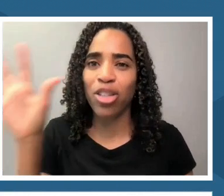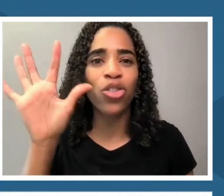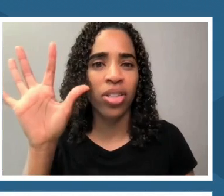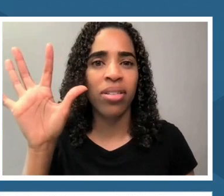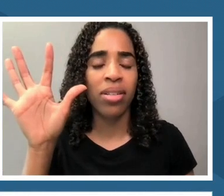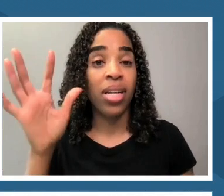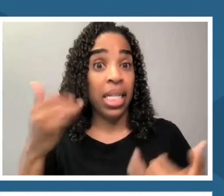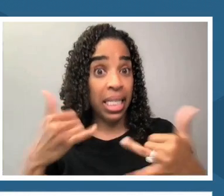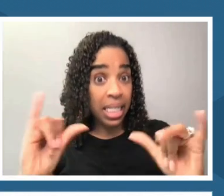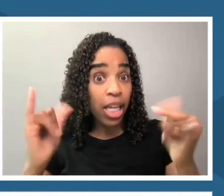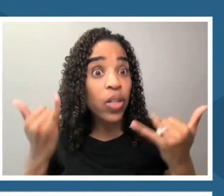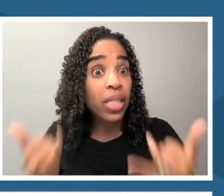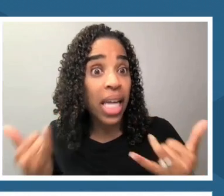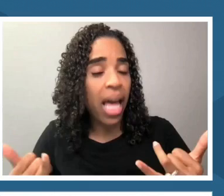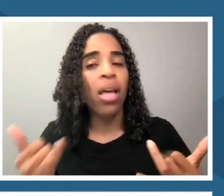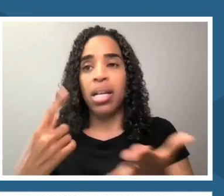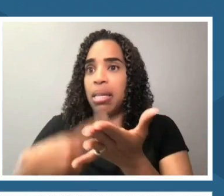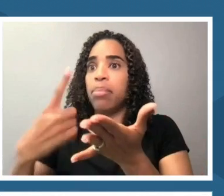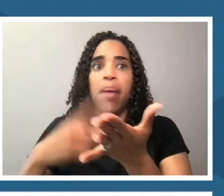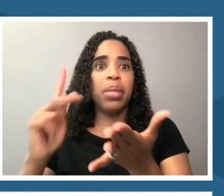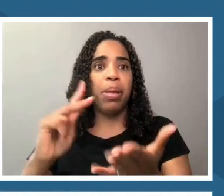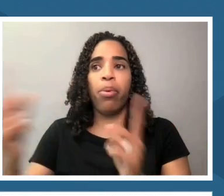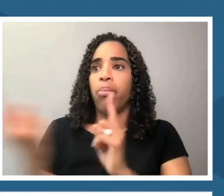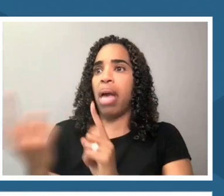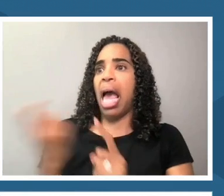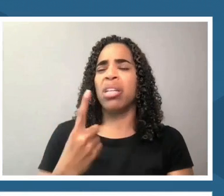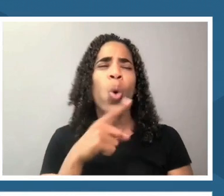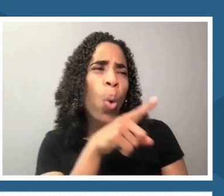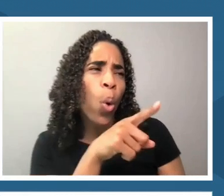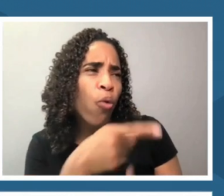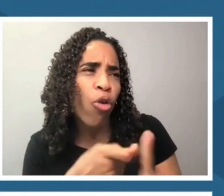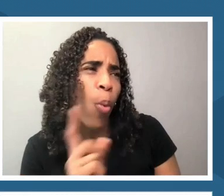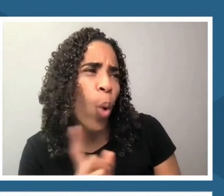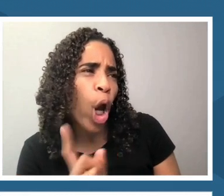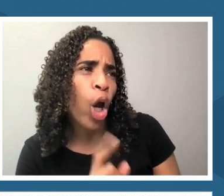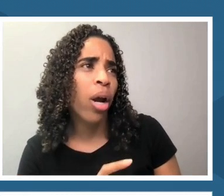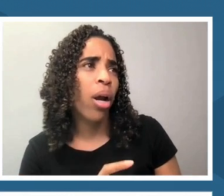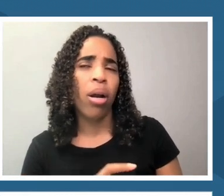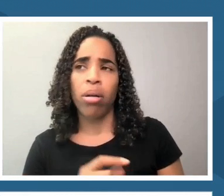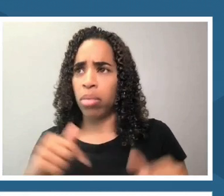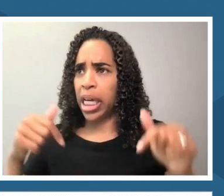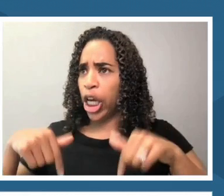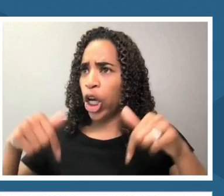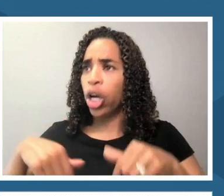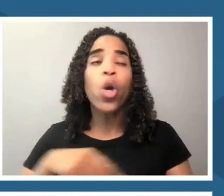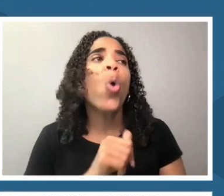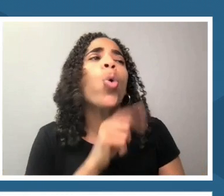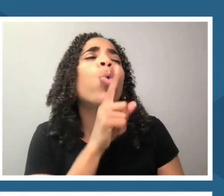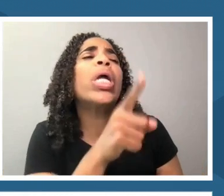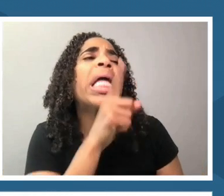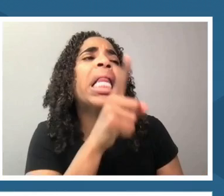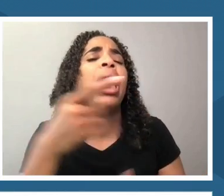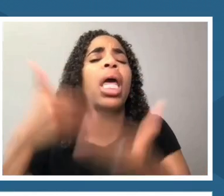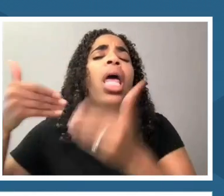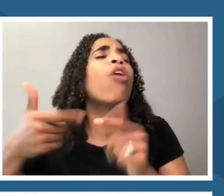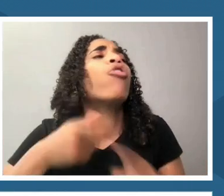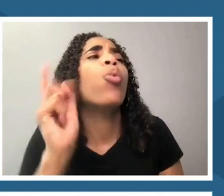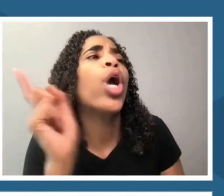still asked every once in a while where are you really from as though being american and being asian is something